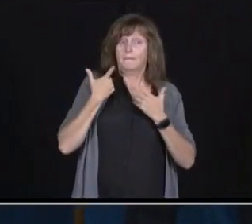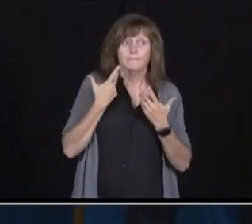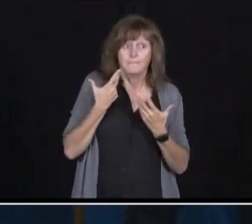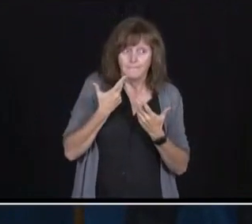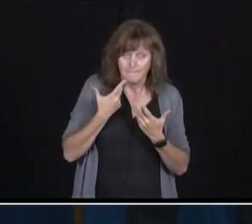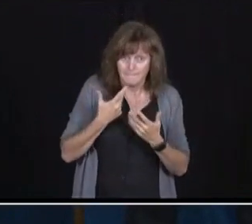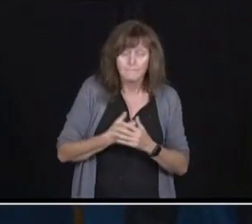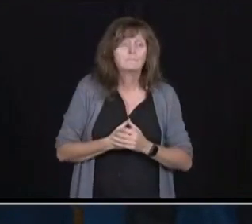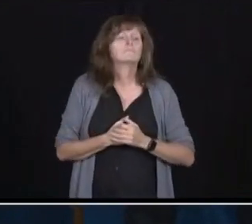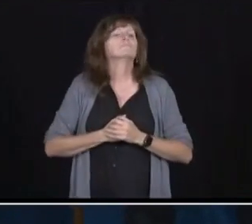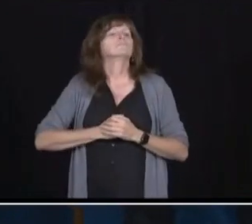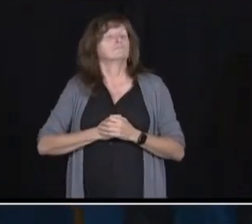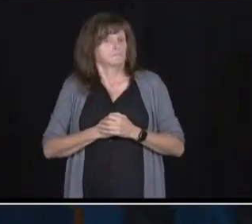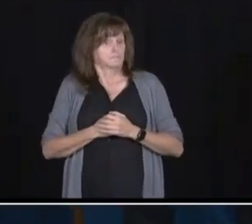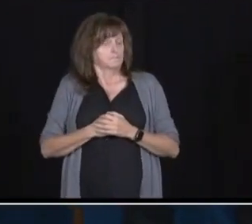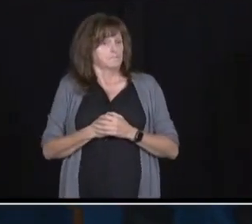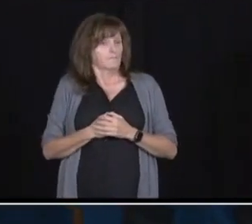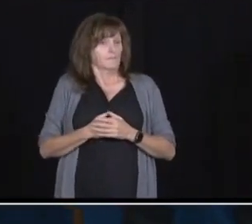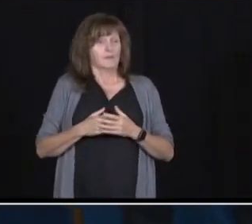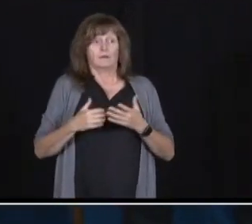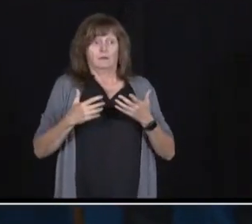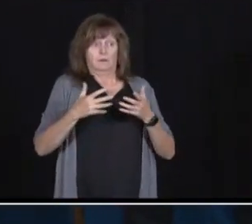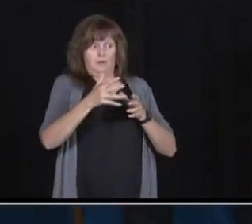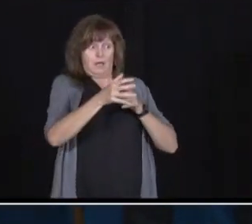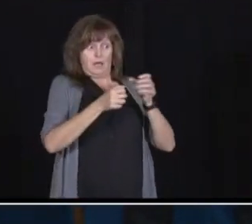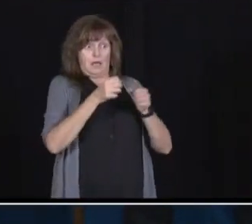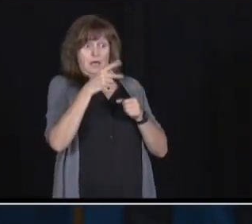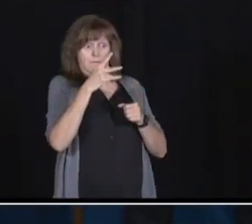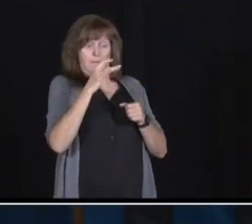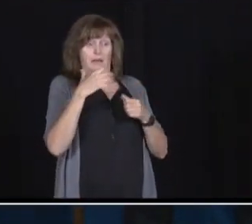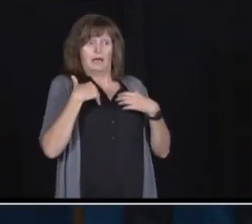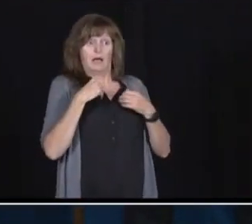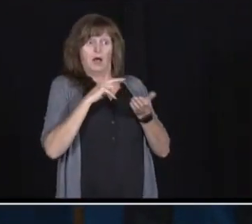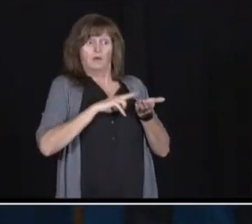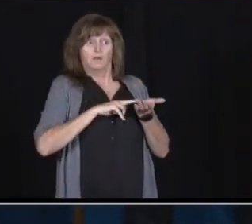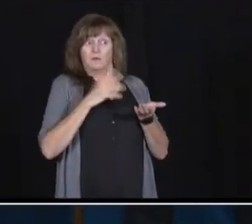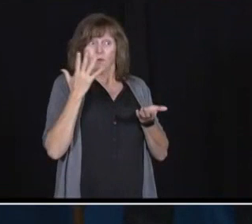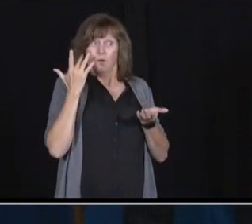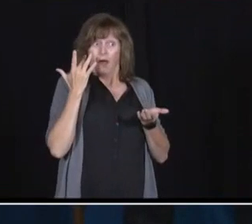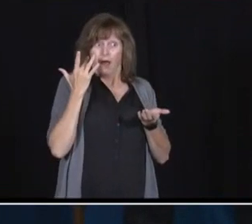this, one of the reasons we are bringing in our public health nurses